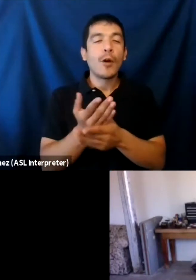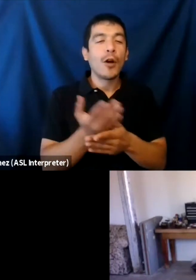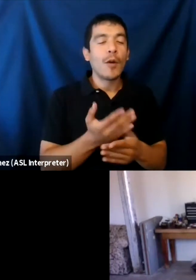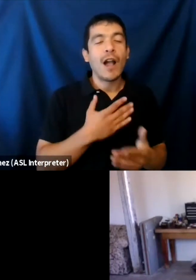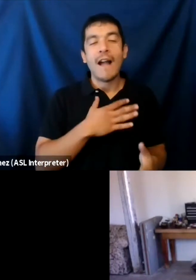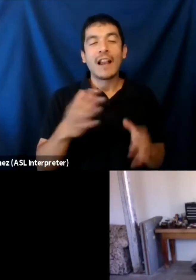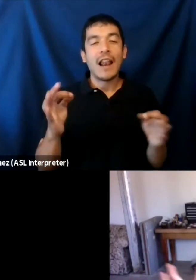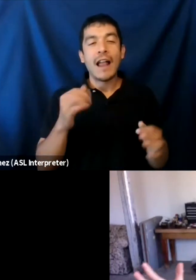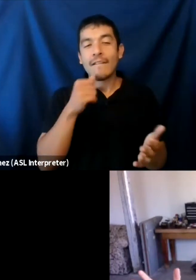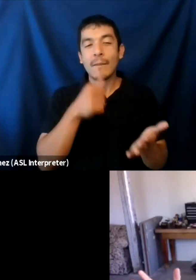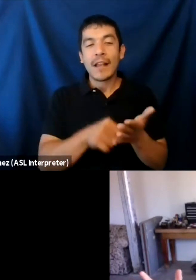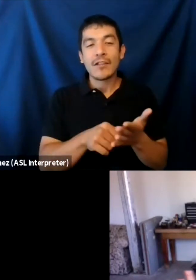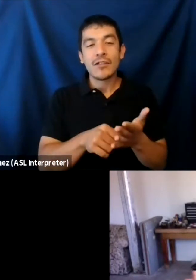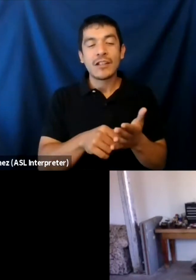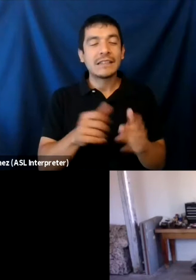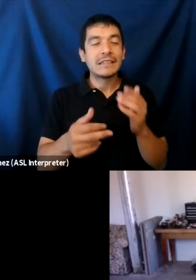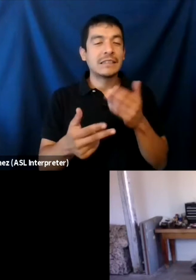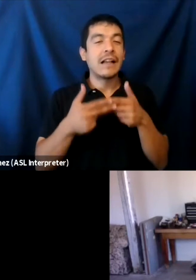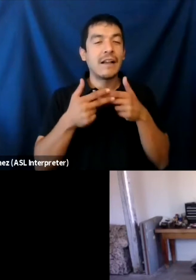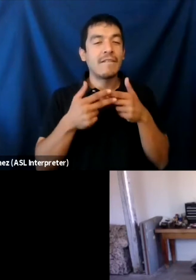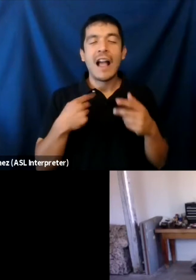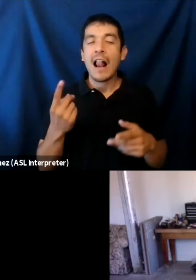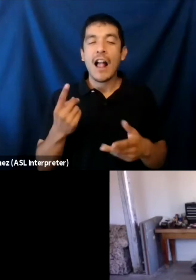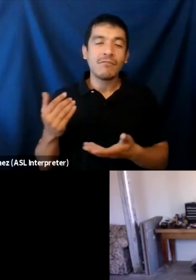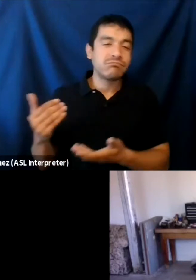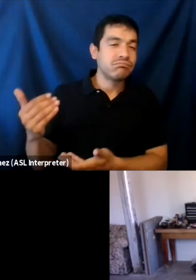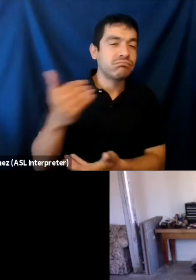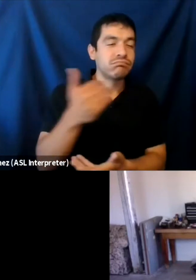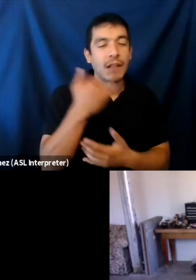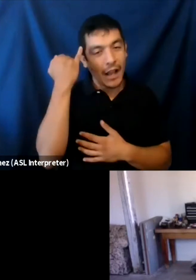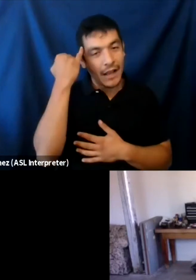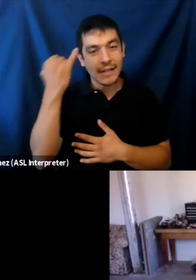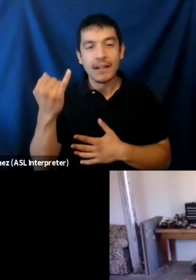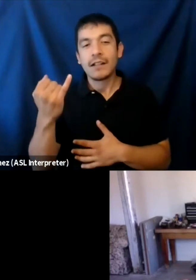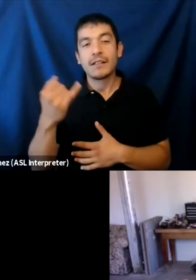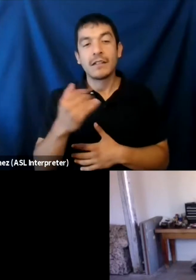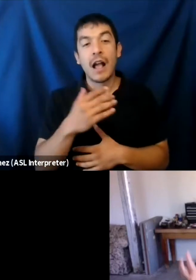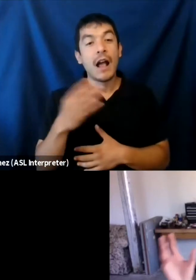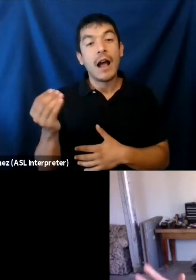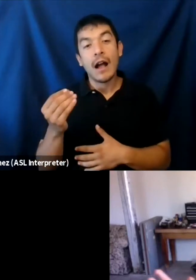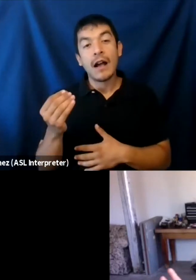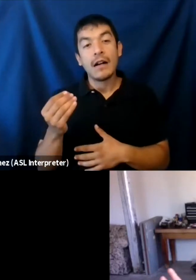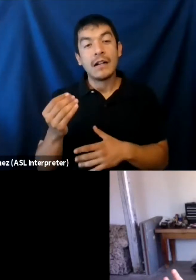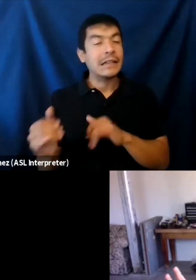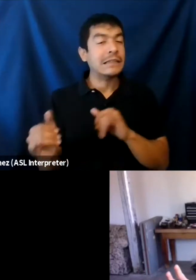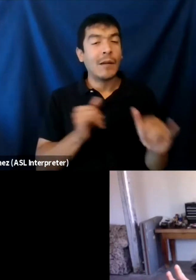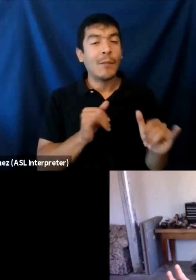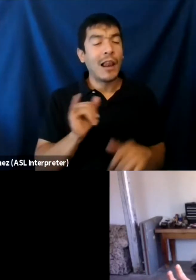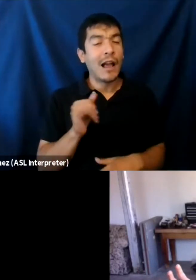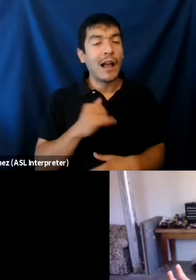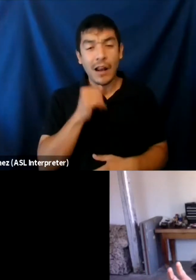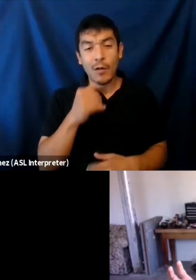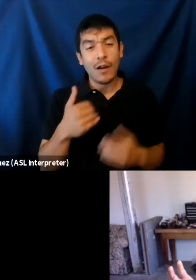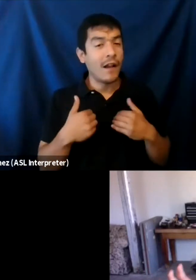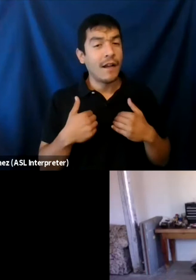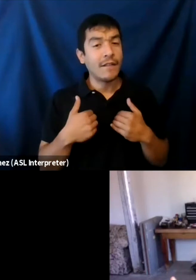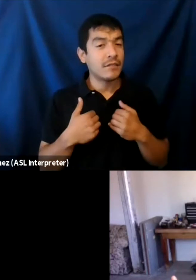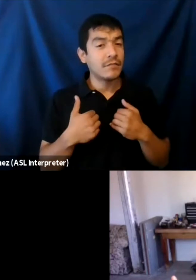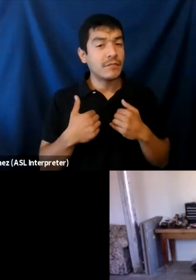and I'm just always just gathering ideas, like, and similar to, I don't have a defined structure